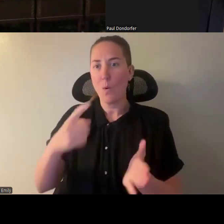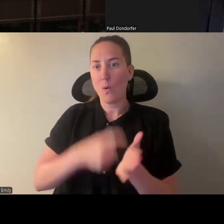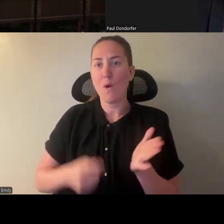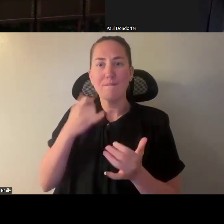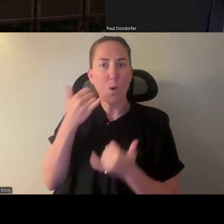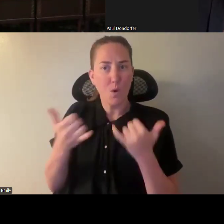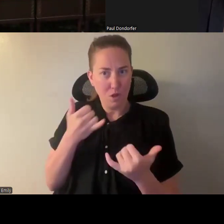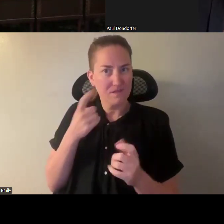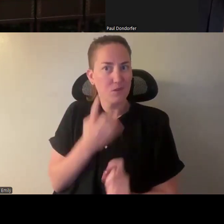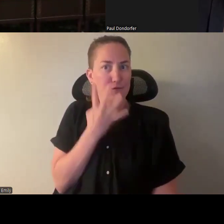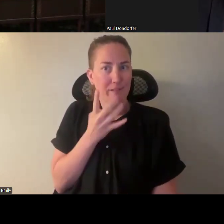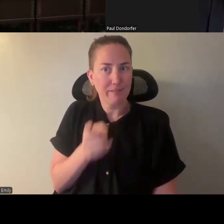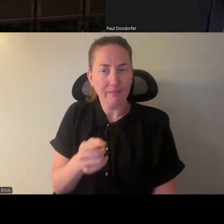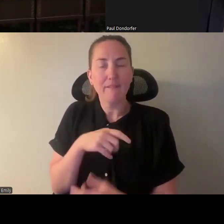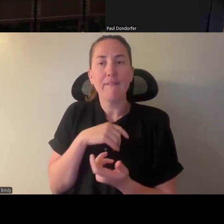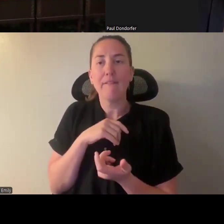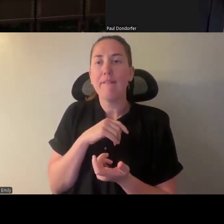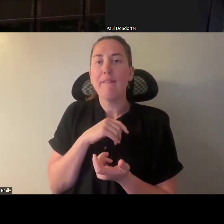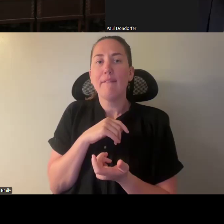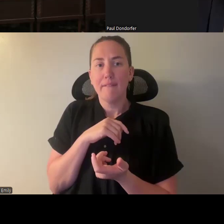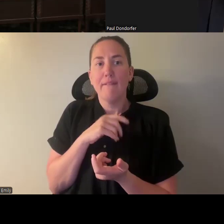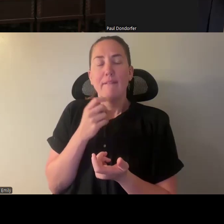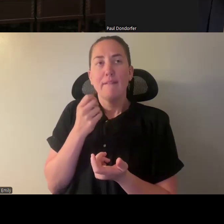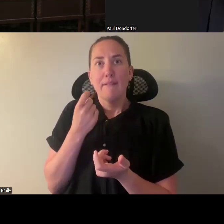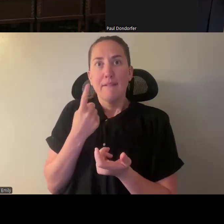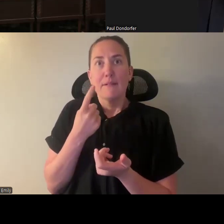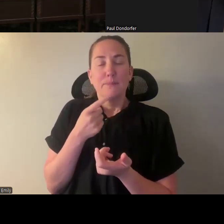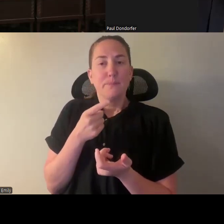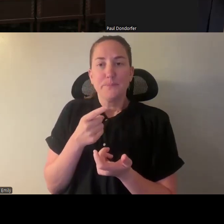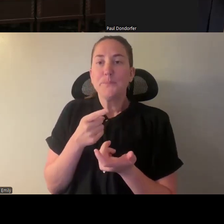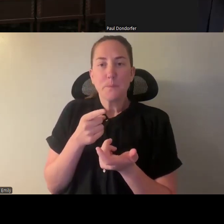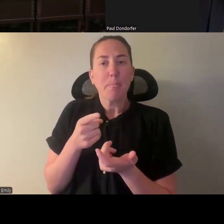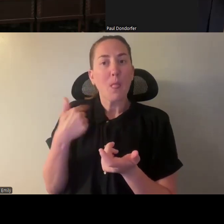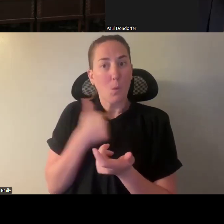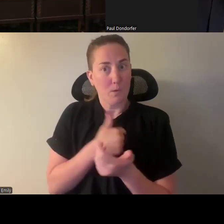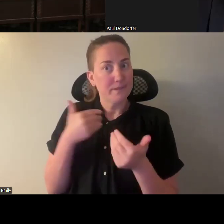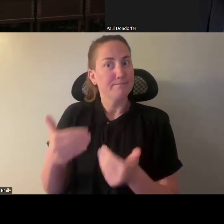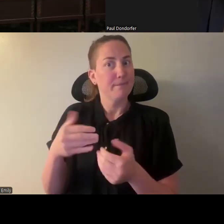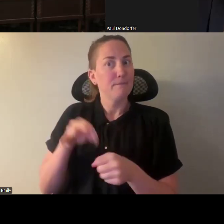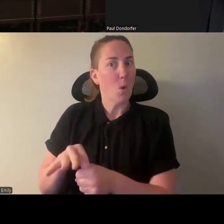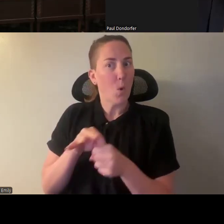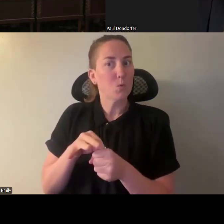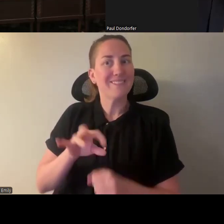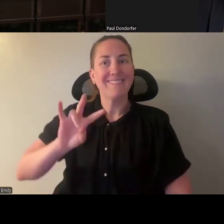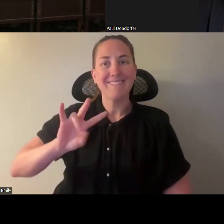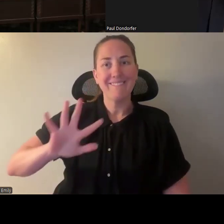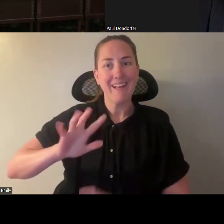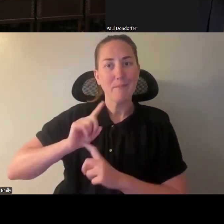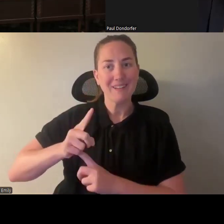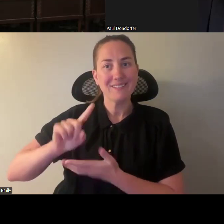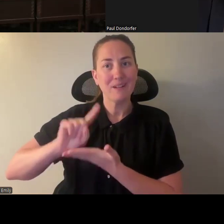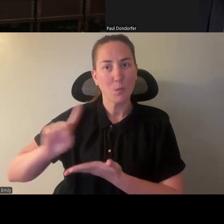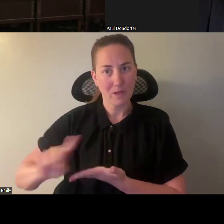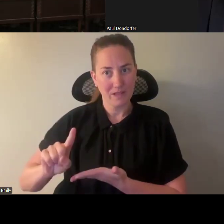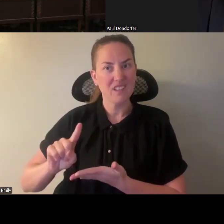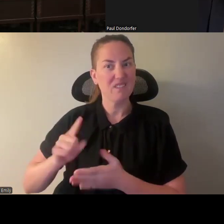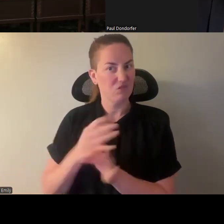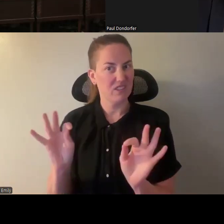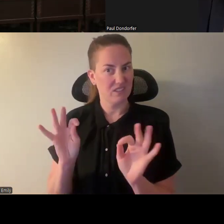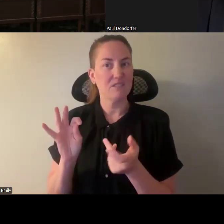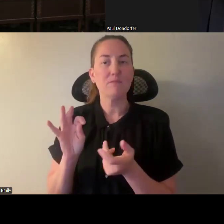at the jail Um there was uh a we voted on 75 minutes a week at no cost At the time